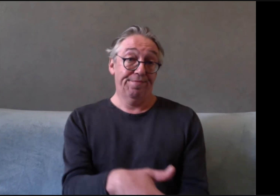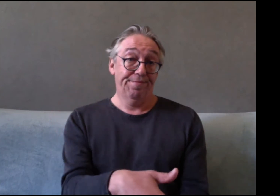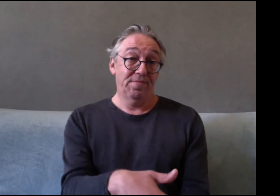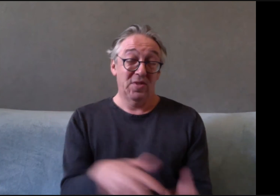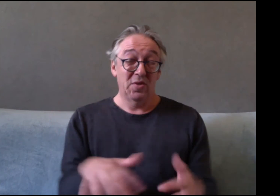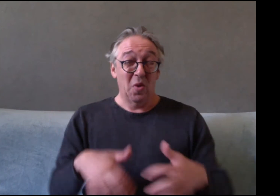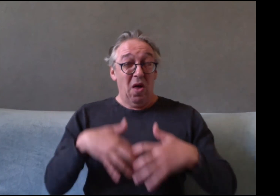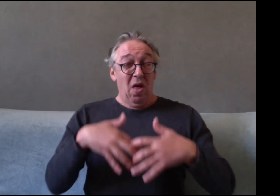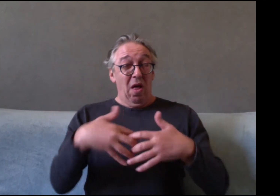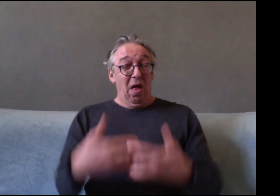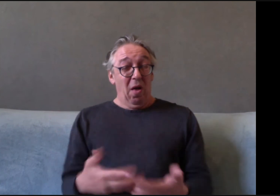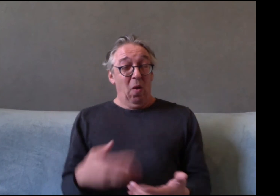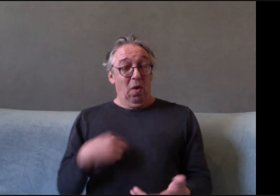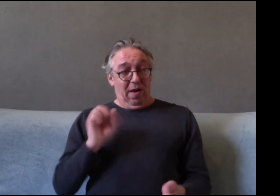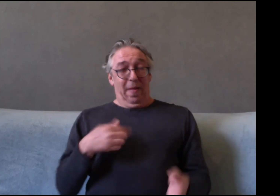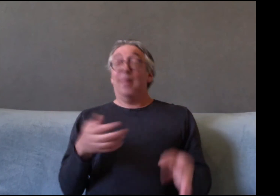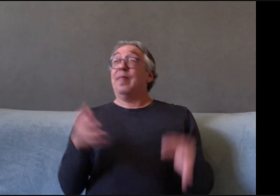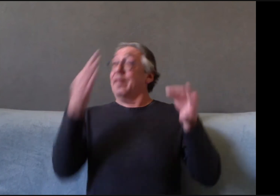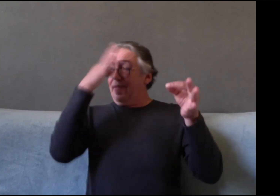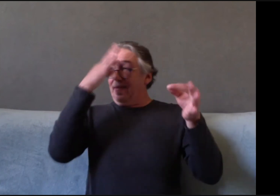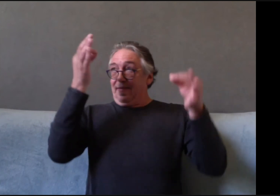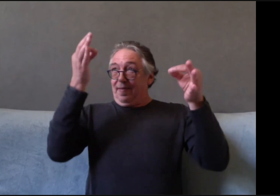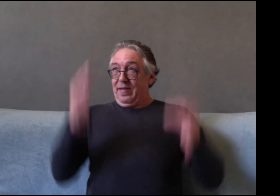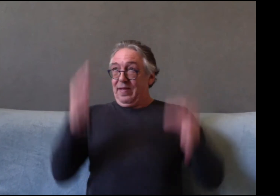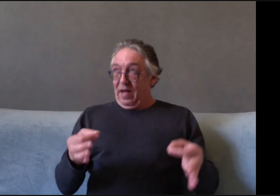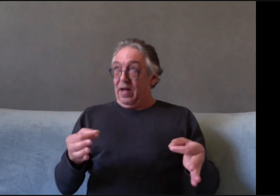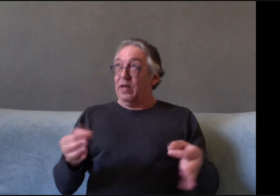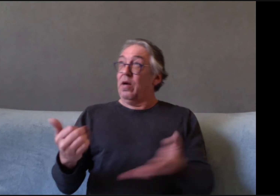We really do need to have some kind of communication support